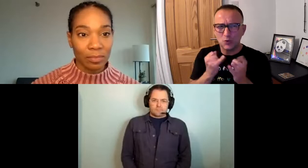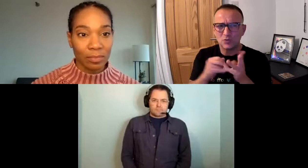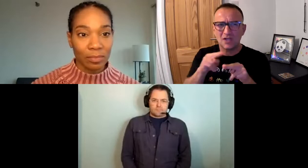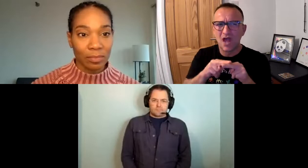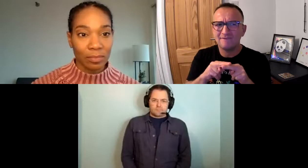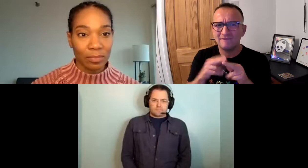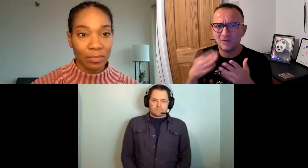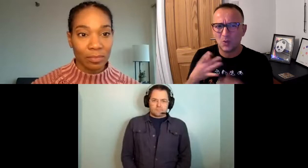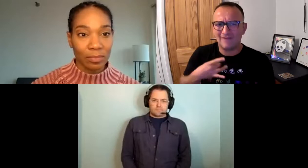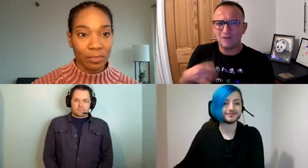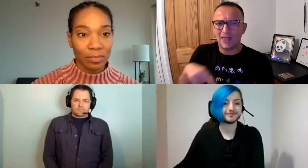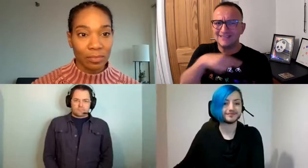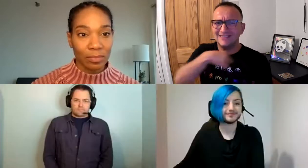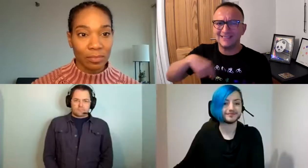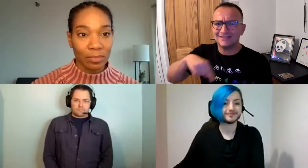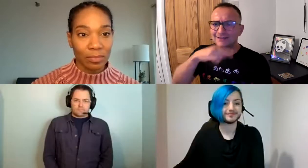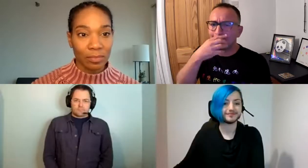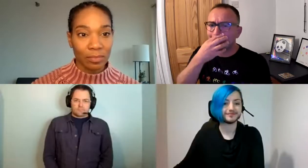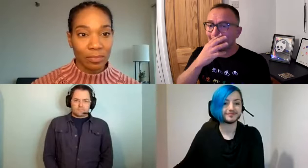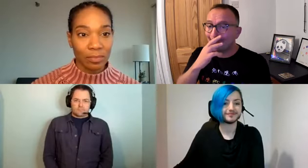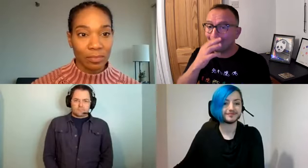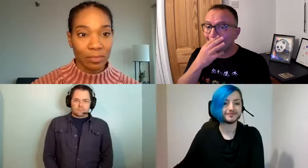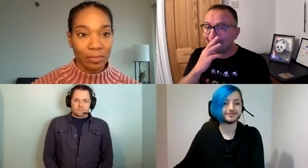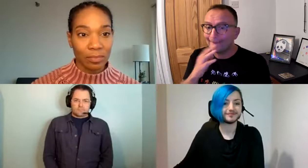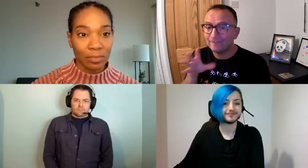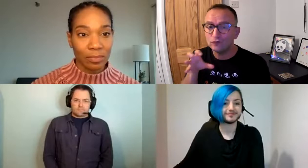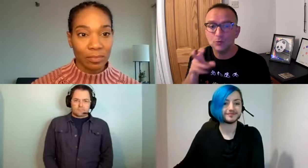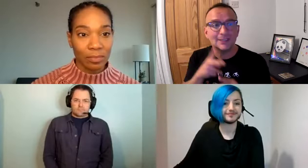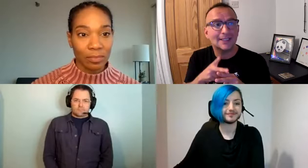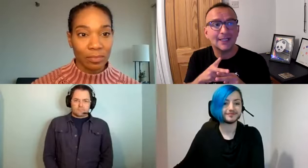context, that does not really happen in the Deaf_World